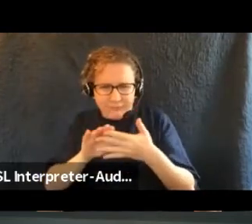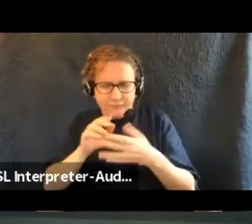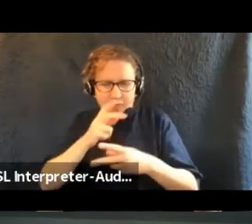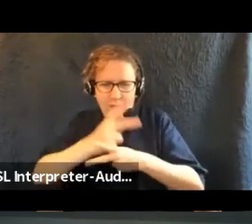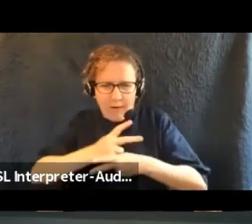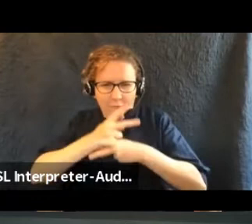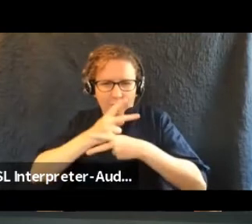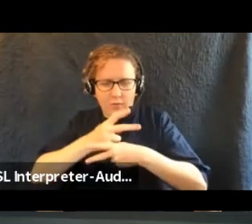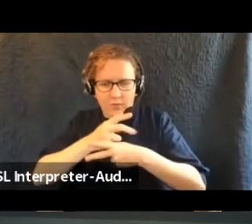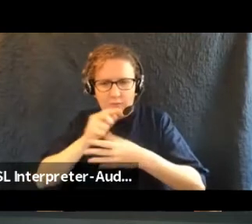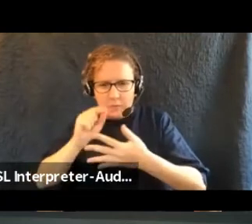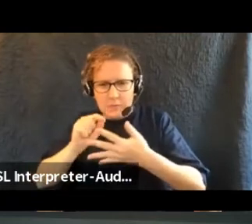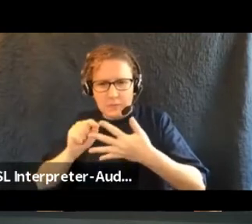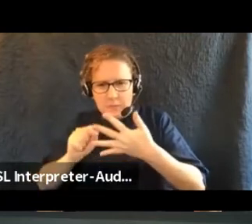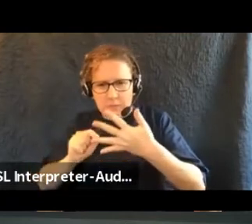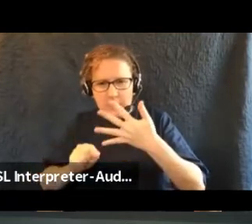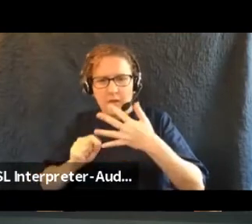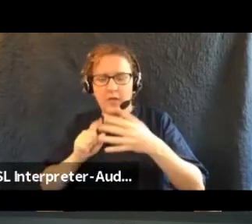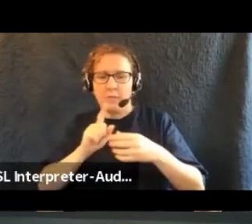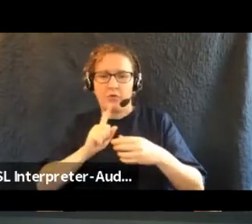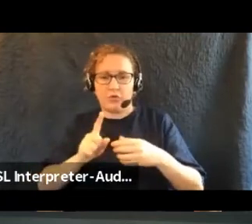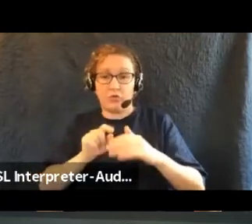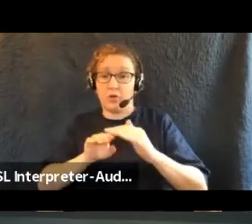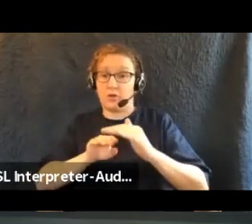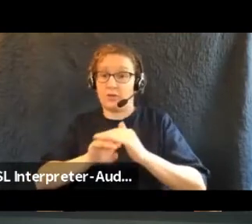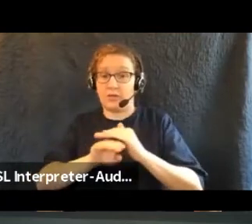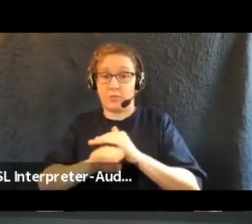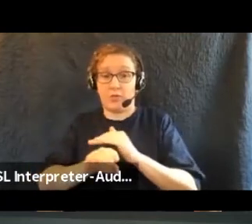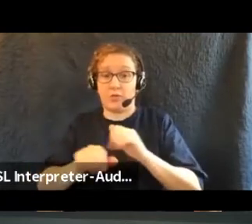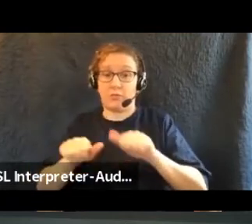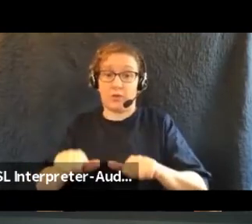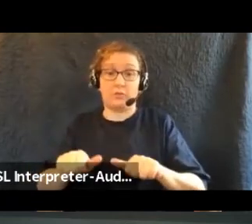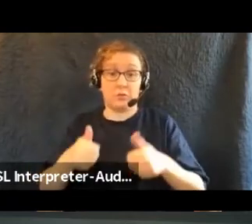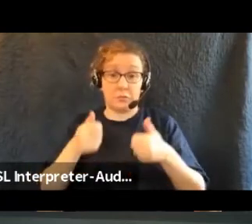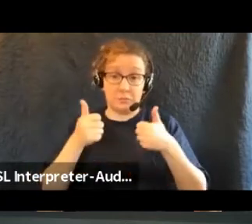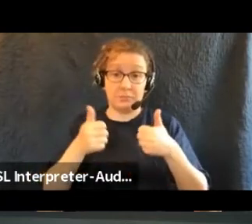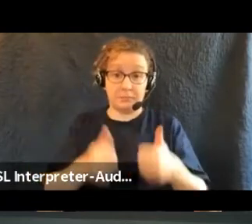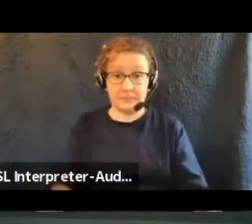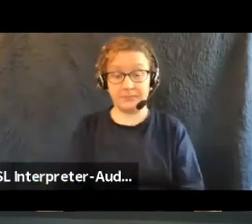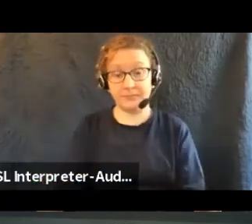it is all as accessible as possible.